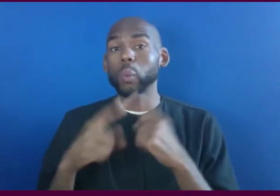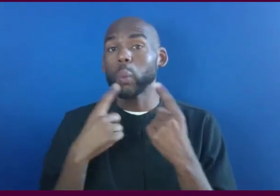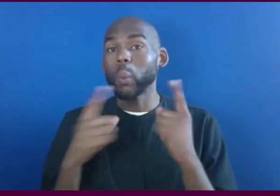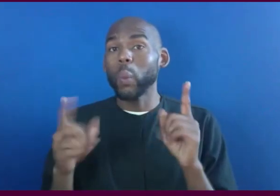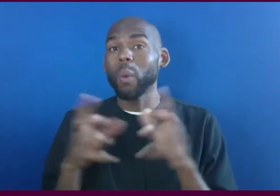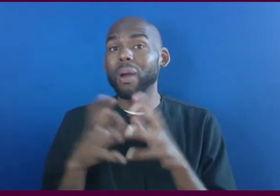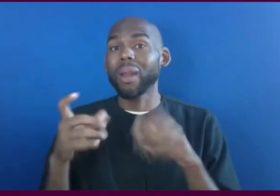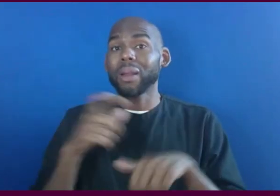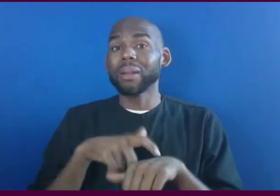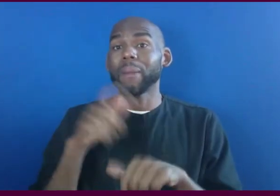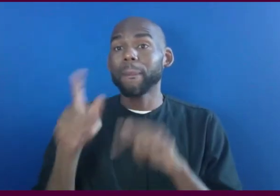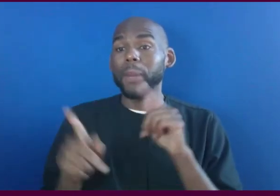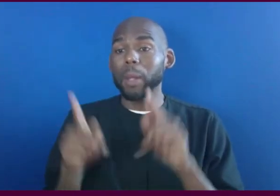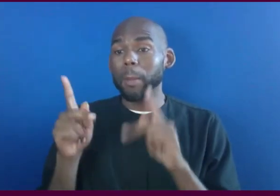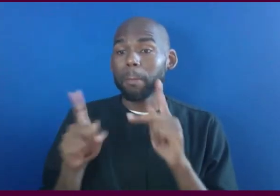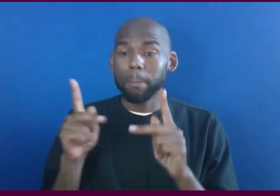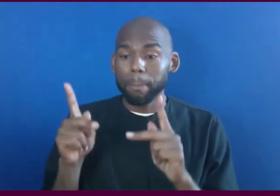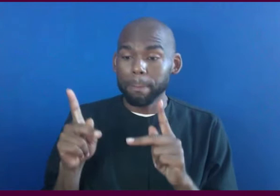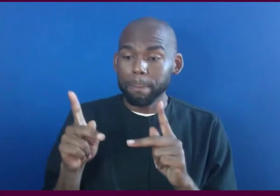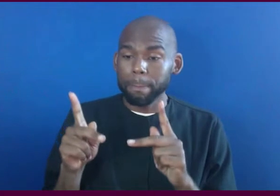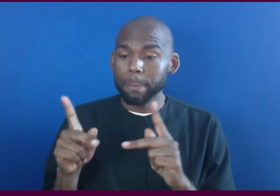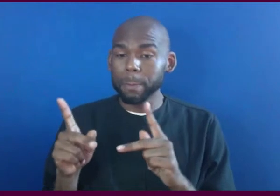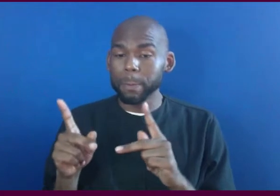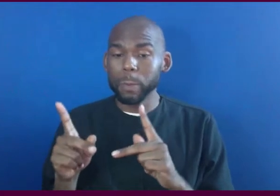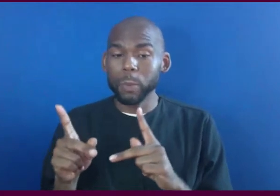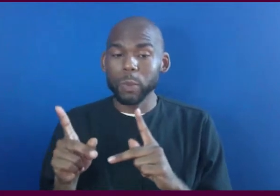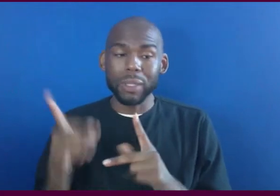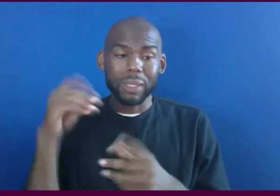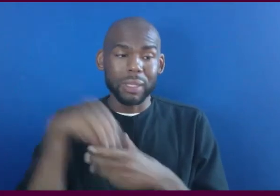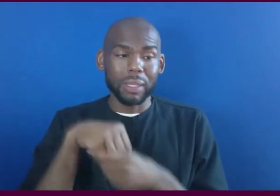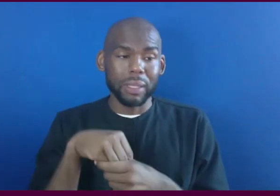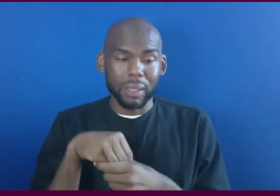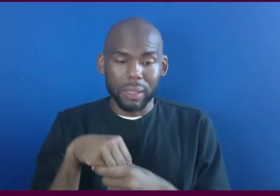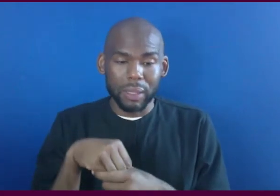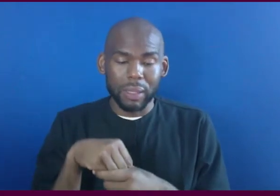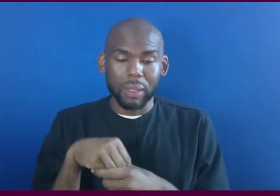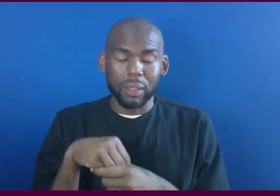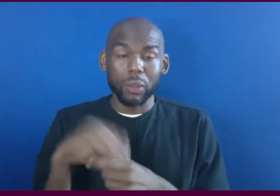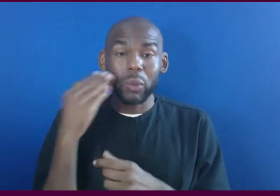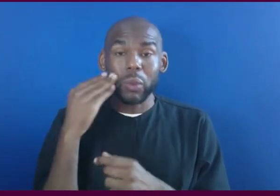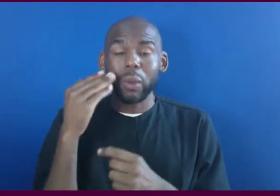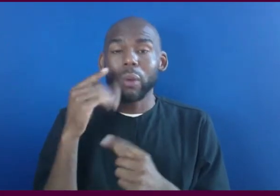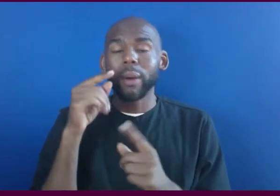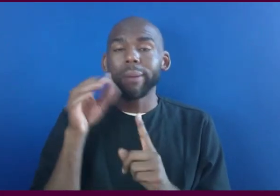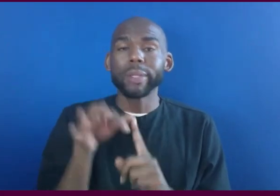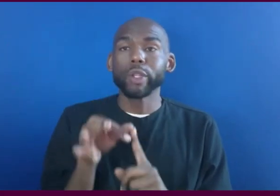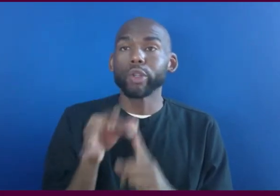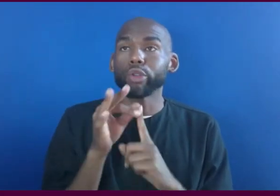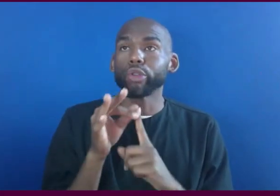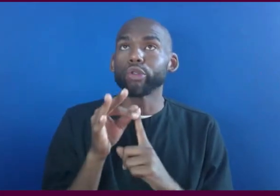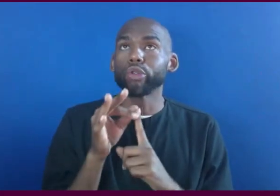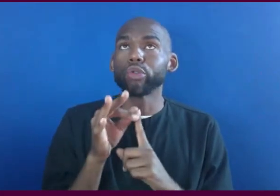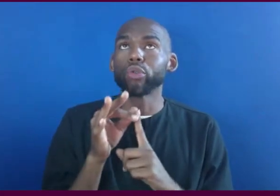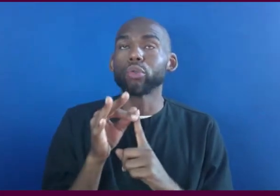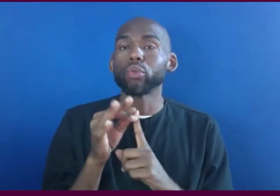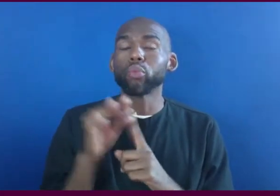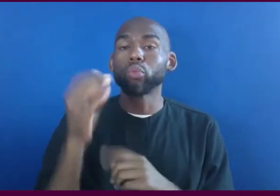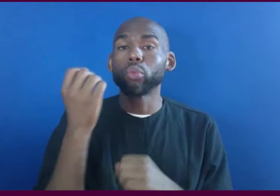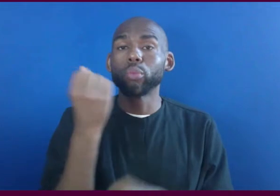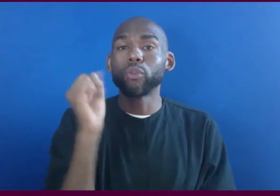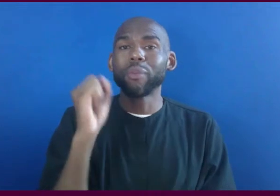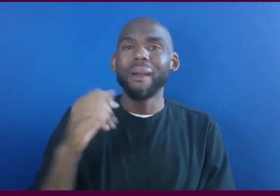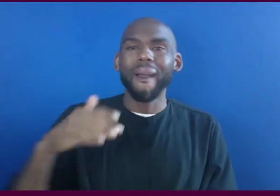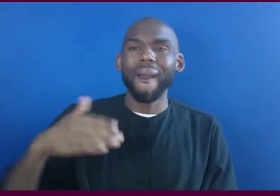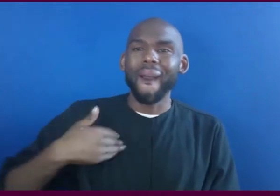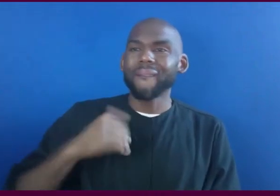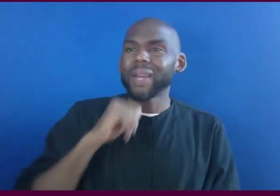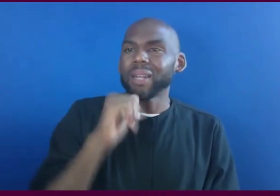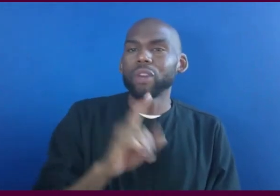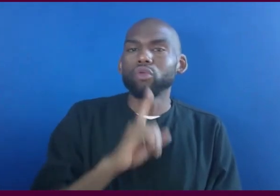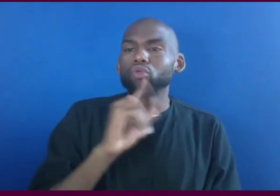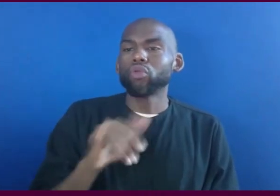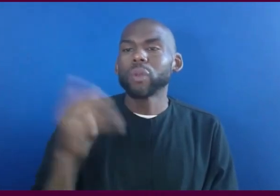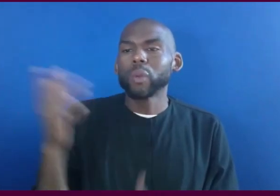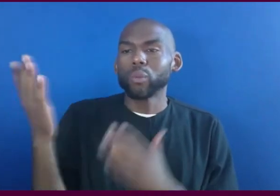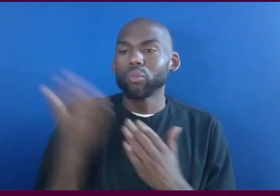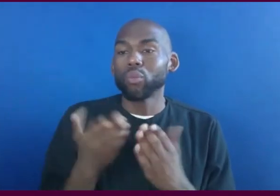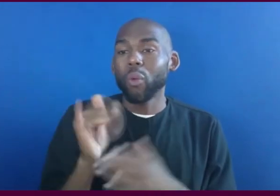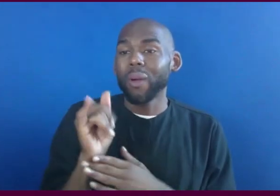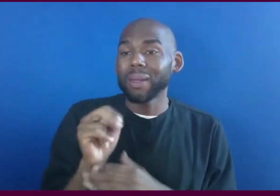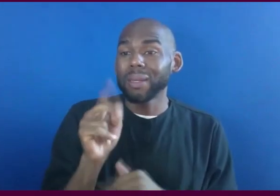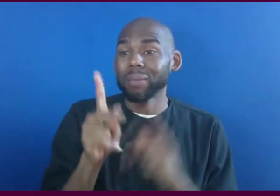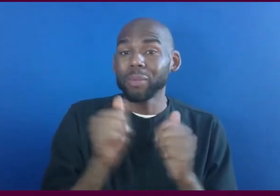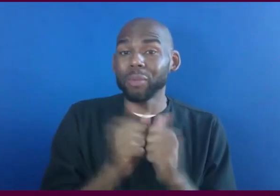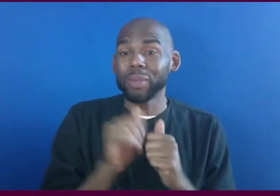of times people in a particular movement haven't really brought in people with disabilities